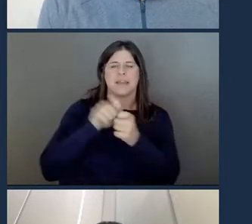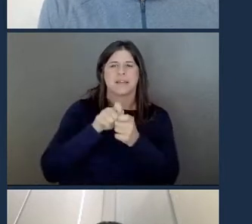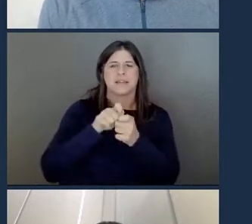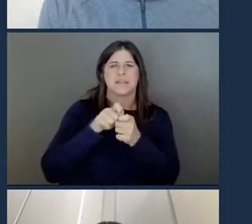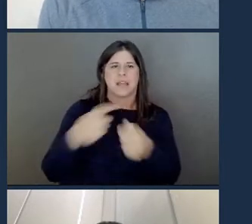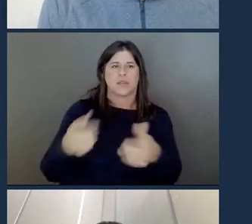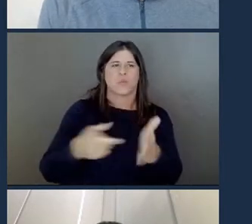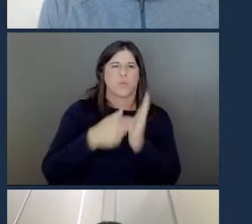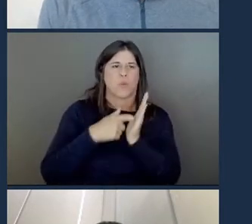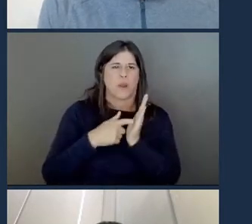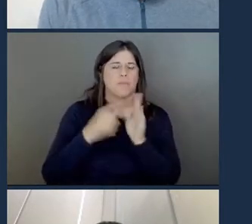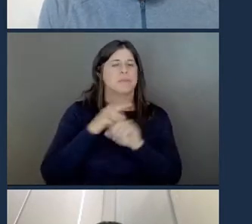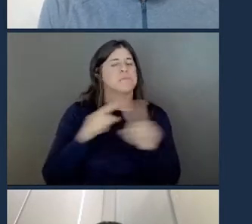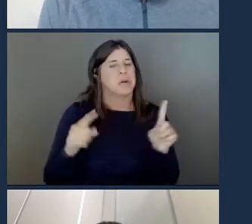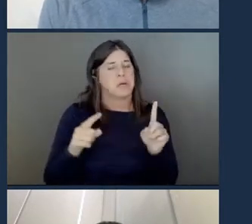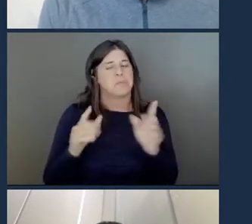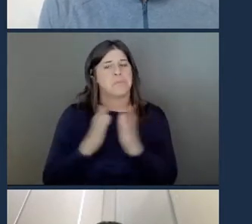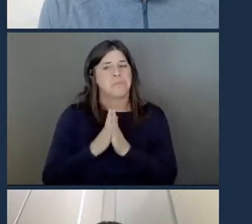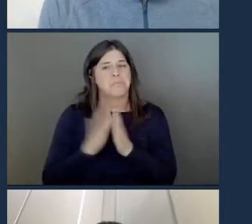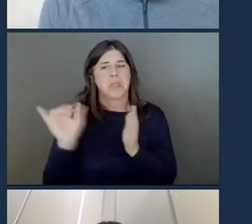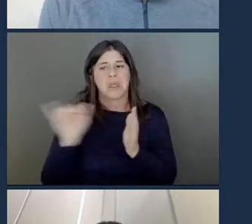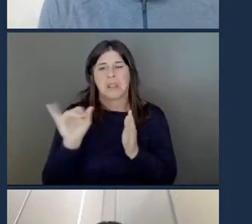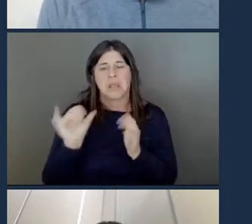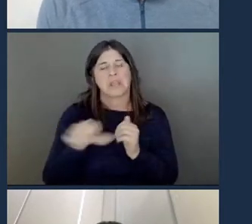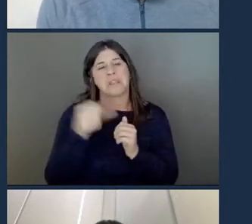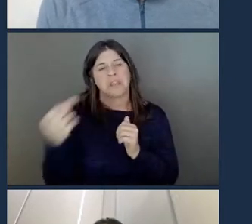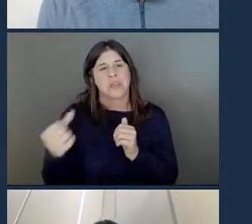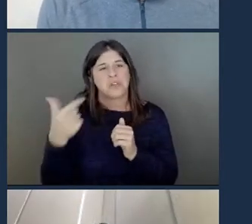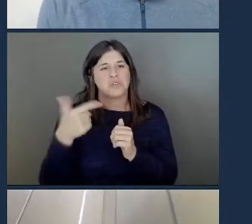but like every other GPU based instance,